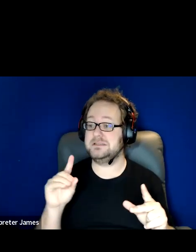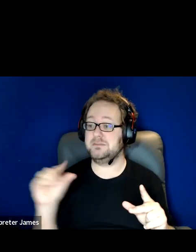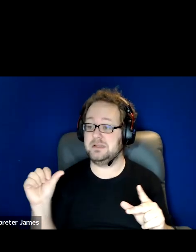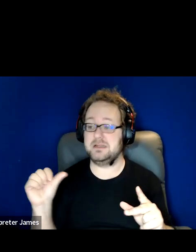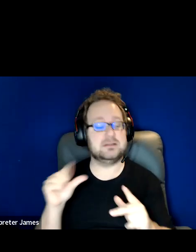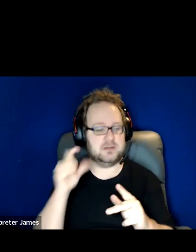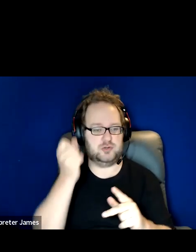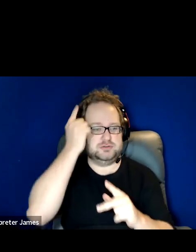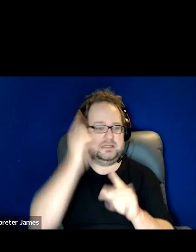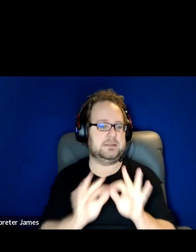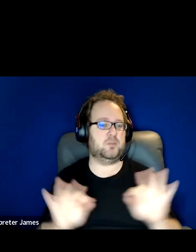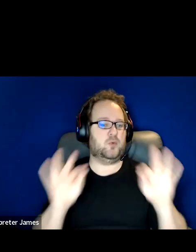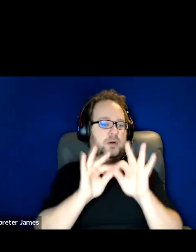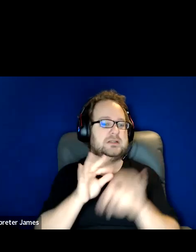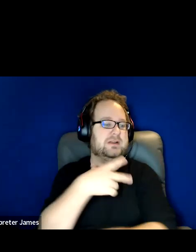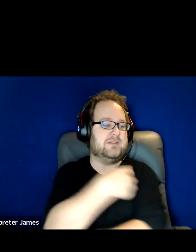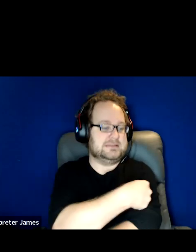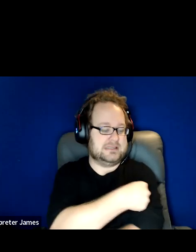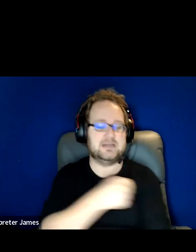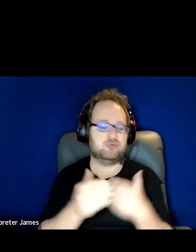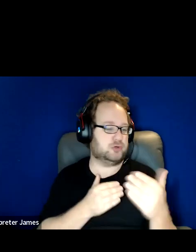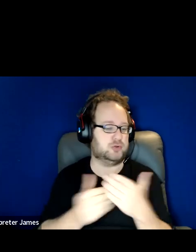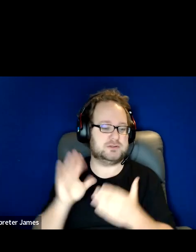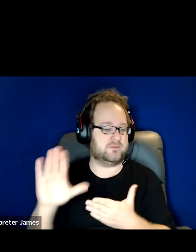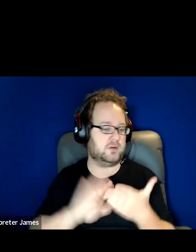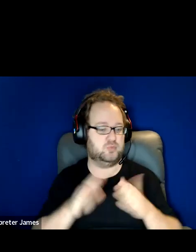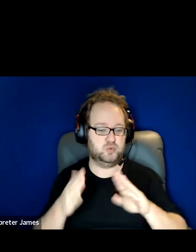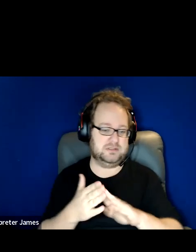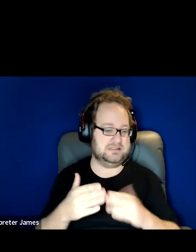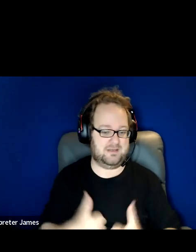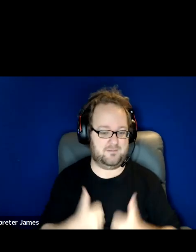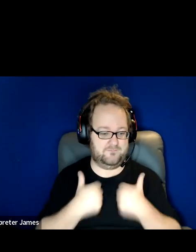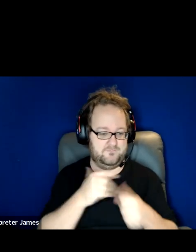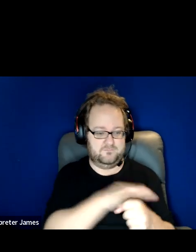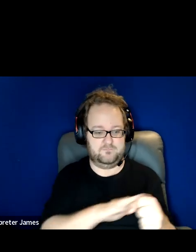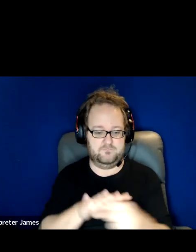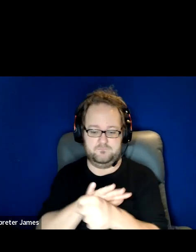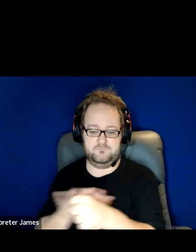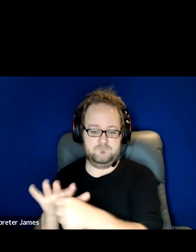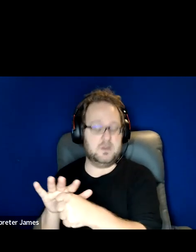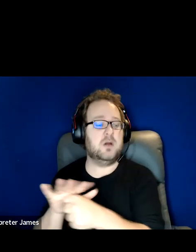vaccinated regardless of the community in which they live in. We understand the critical need to address gaps